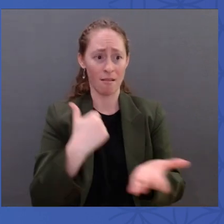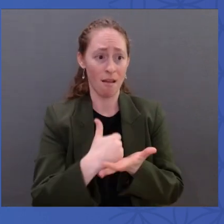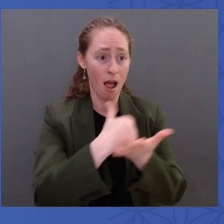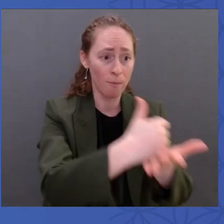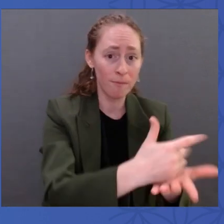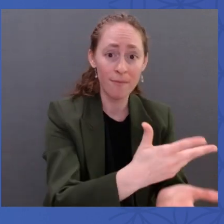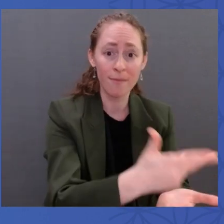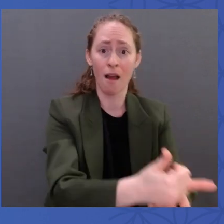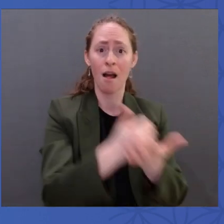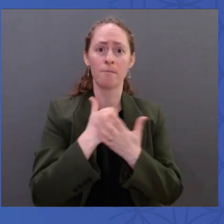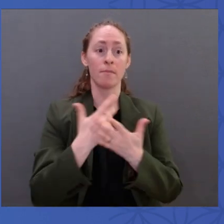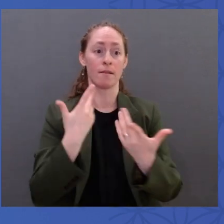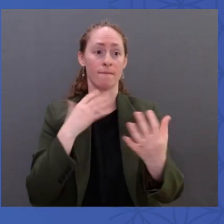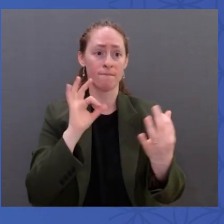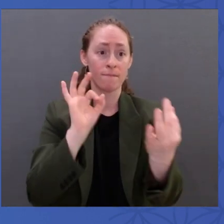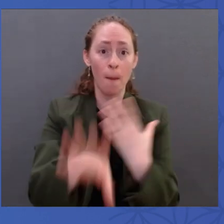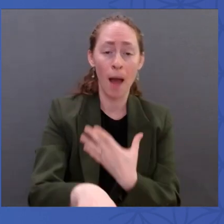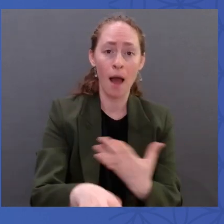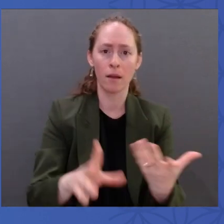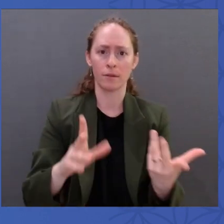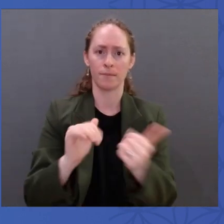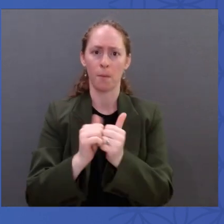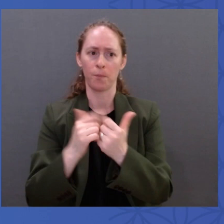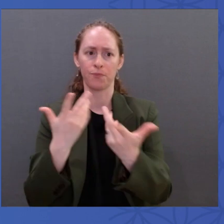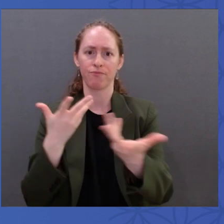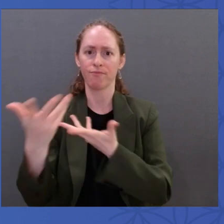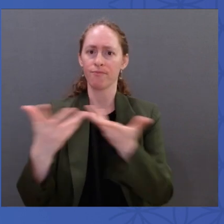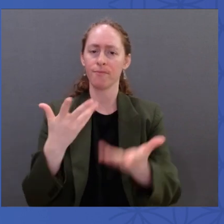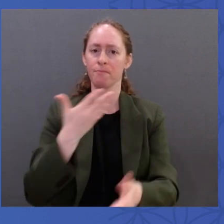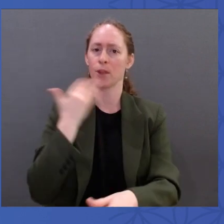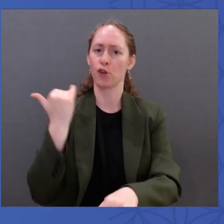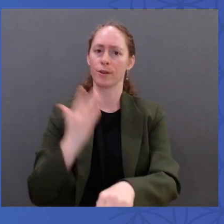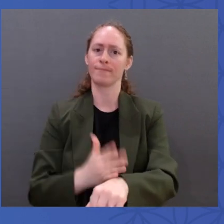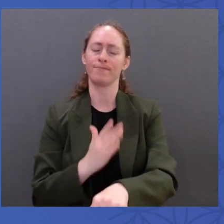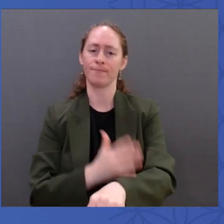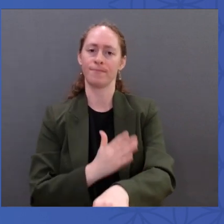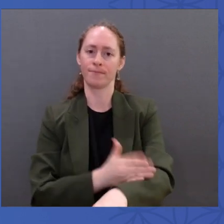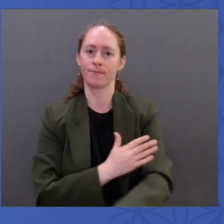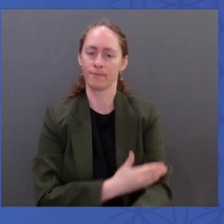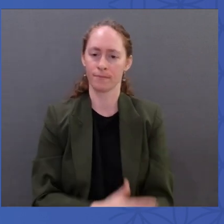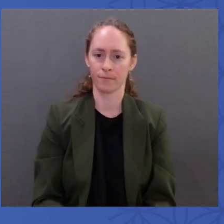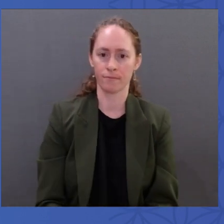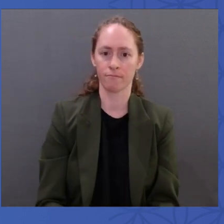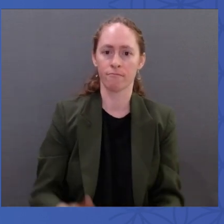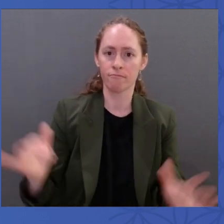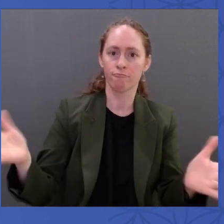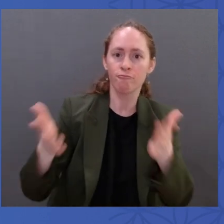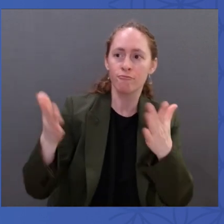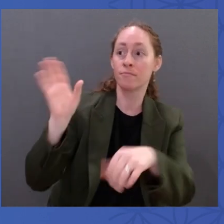to enhance competitiveness, economic resilience and post-pandemic recovery